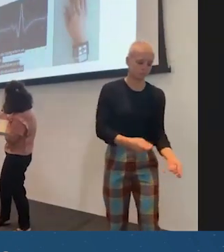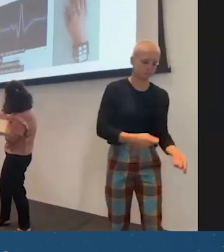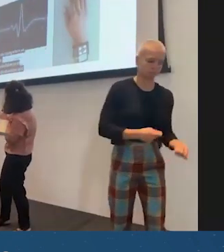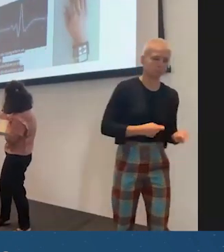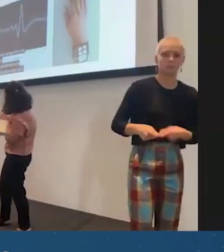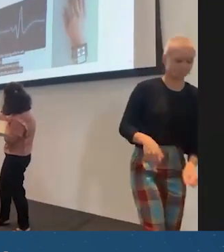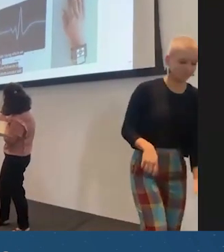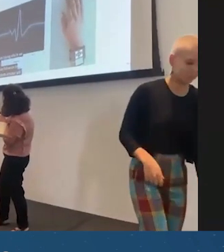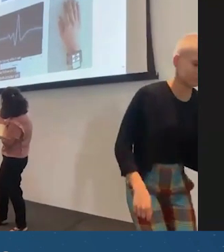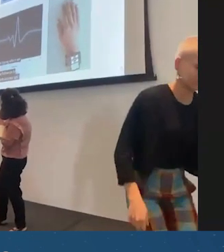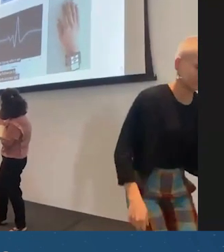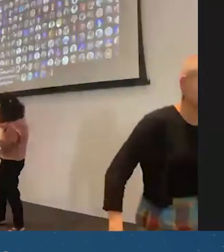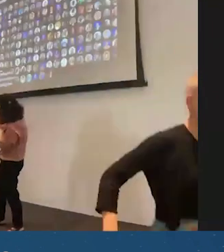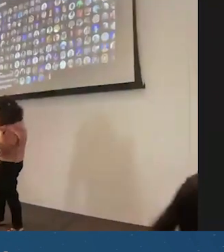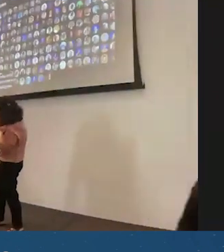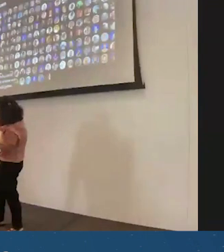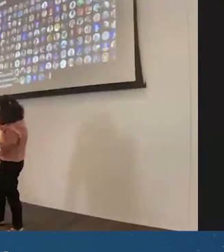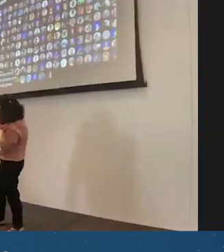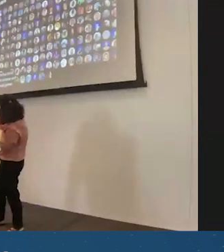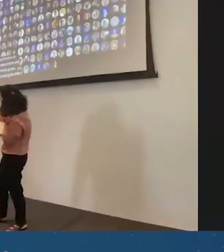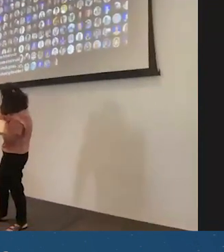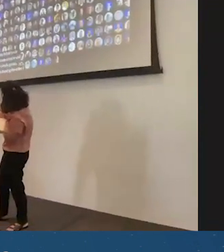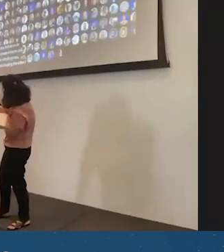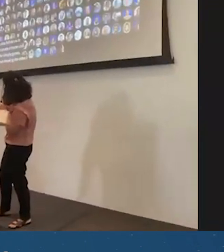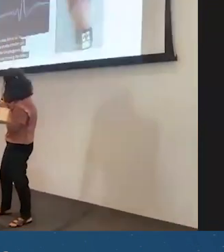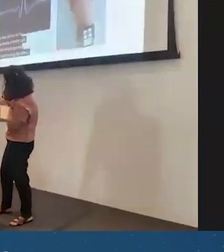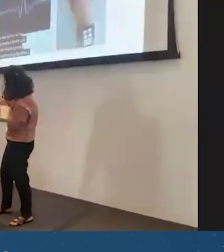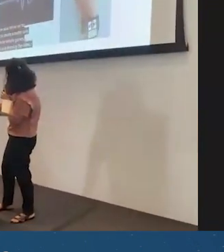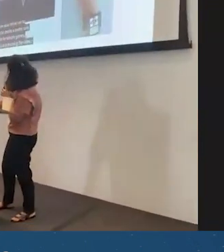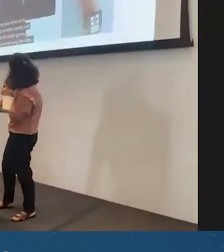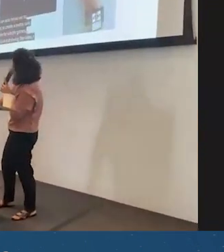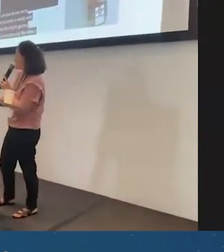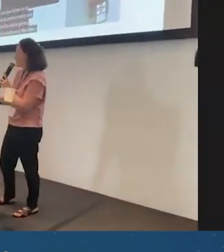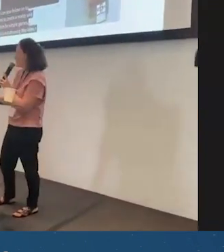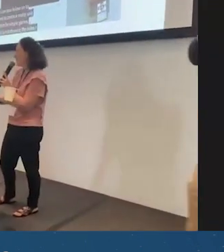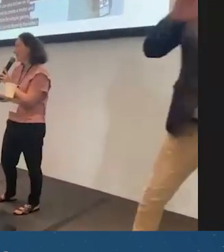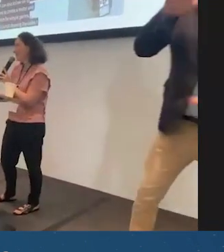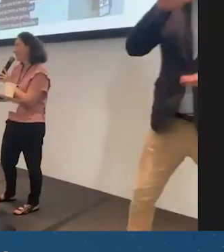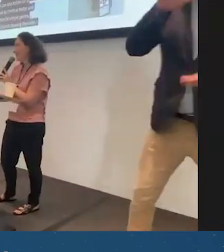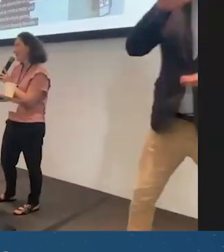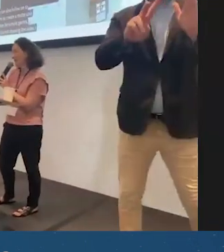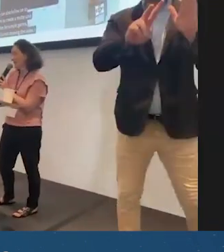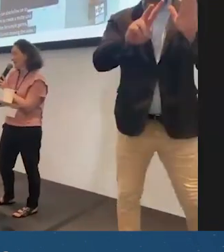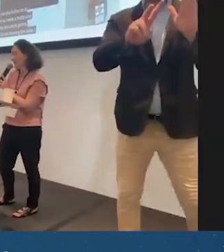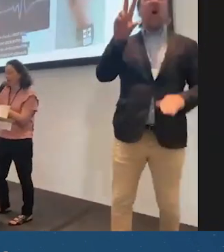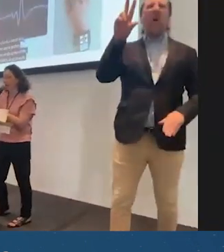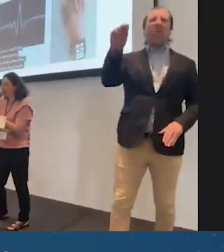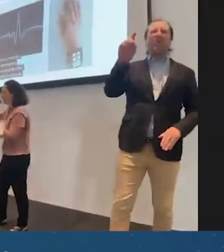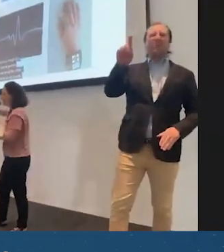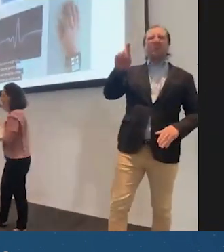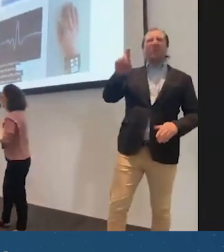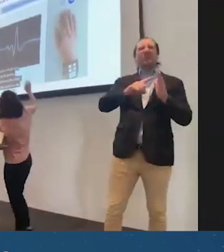me see if I can click on it. Oh, no it should be showing you a little game where